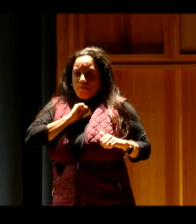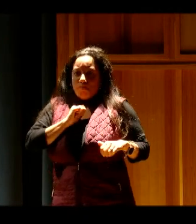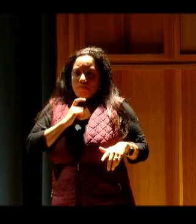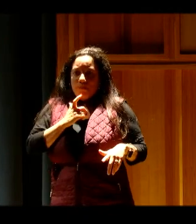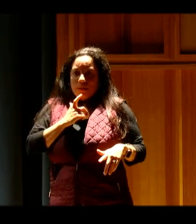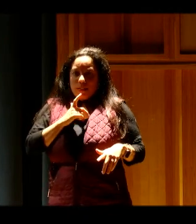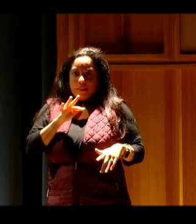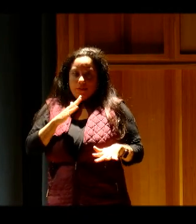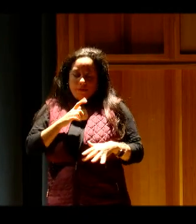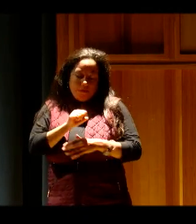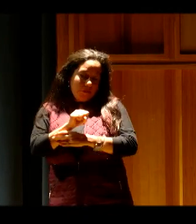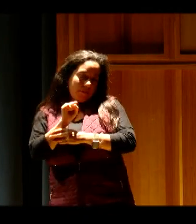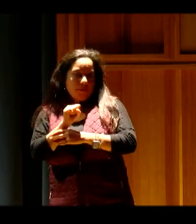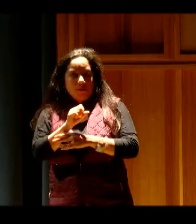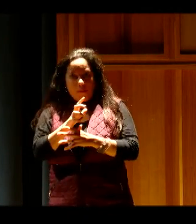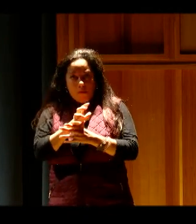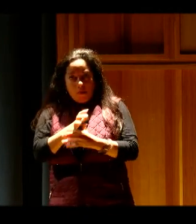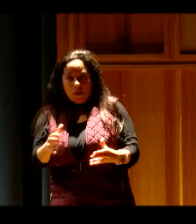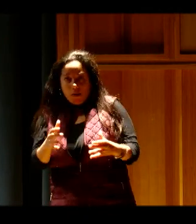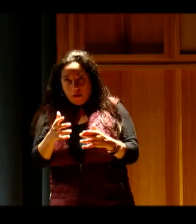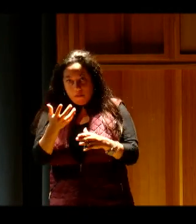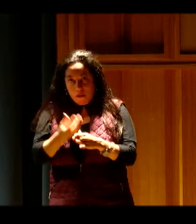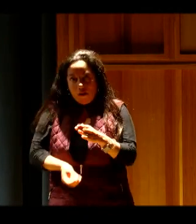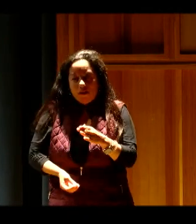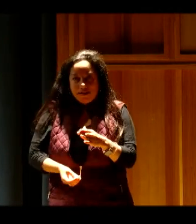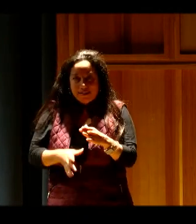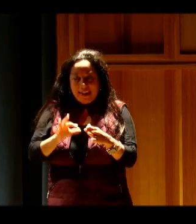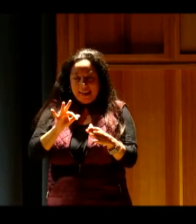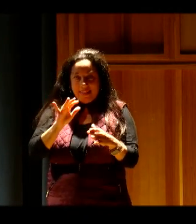The coming to grips with impermanence that Isabel talked about.